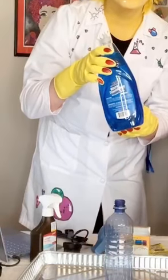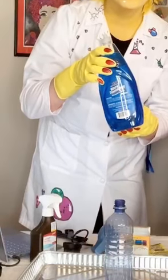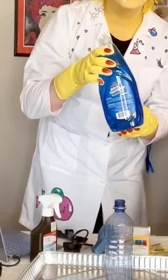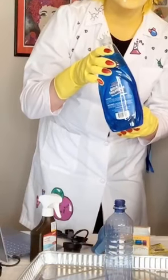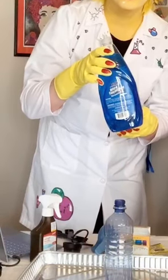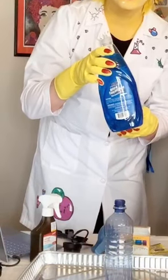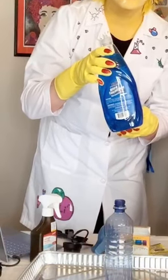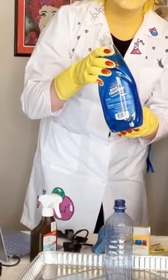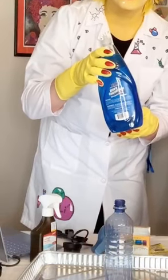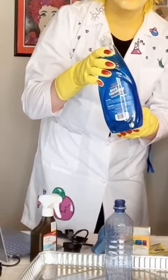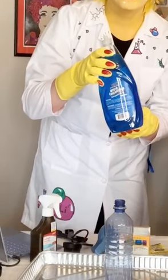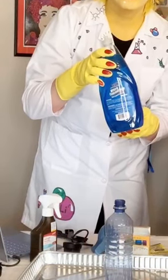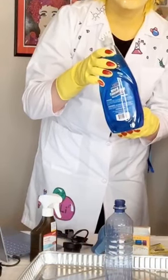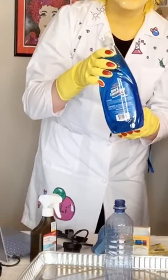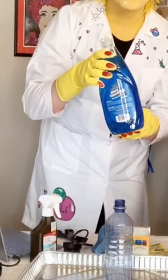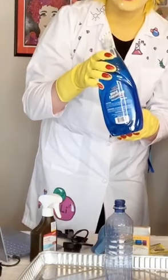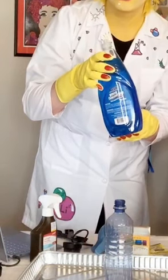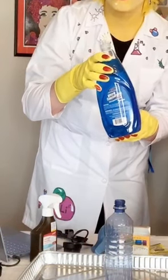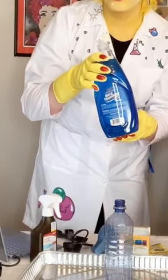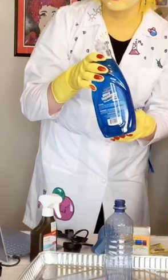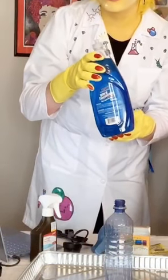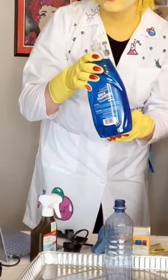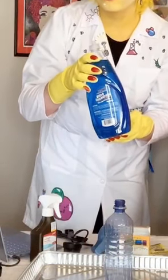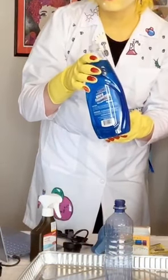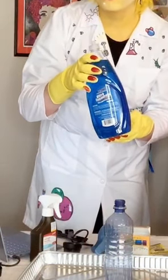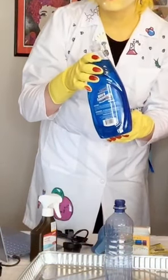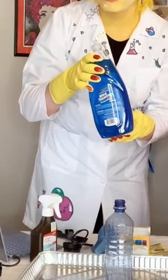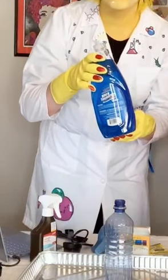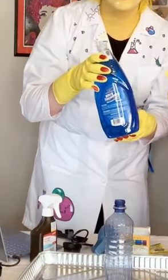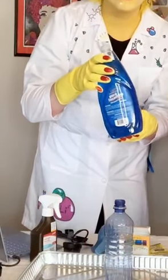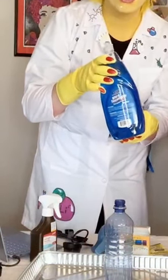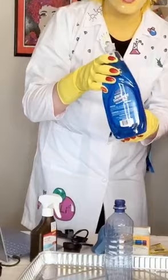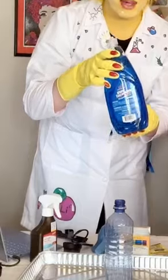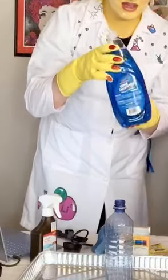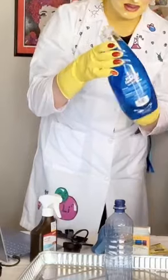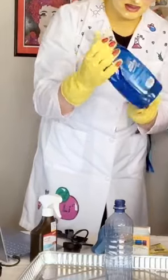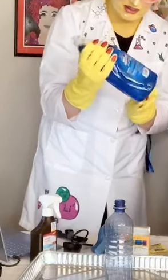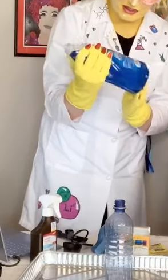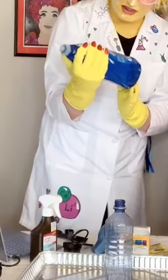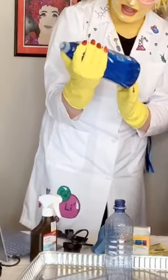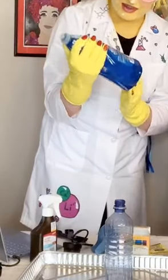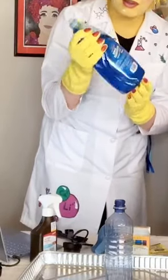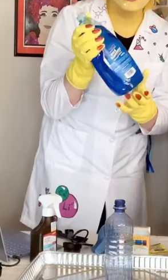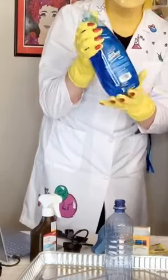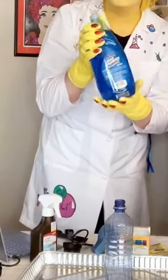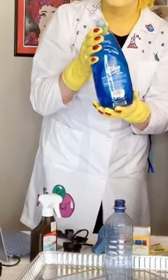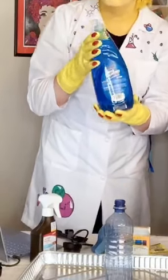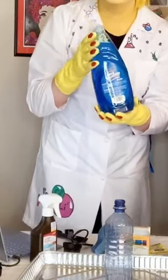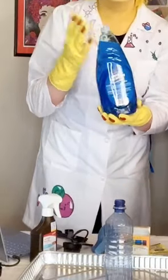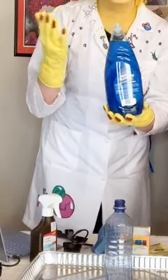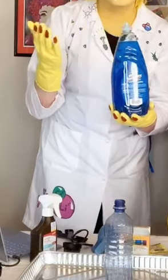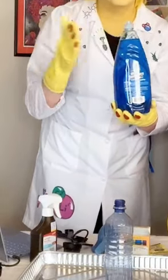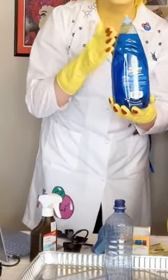to your dishwasher or your sink. That's where people keep it right? BARB: Yeah. Yeah. AARON: Or under the sink. CALI: Or under the sink.